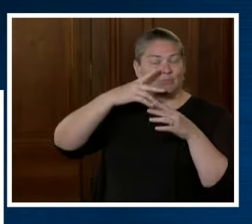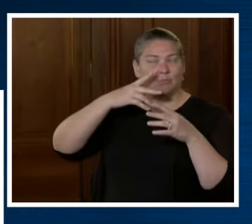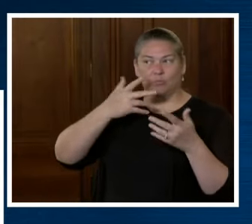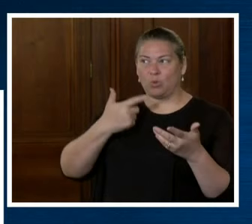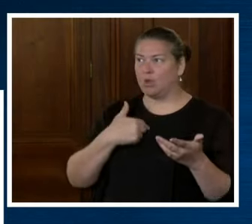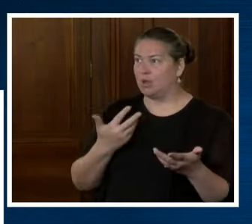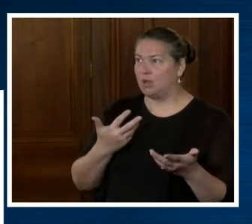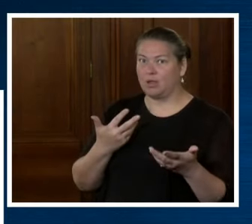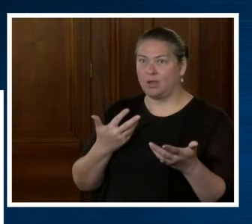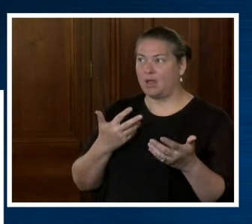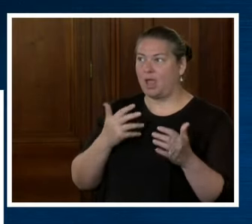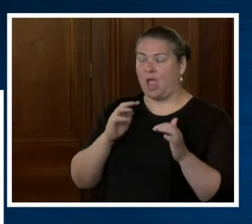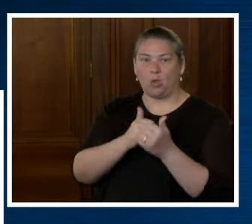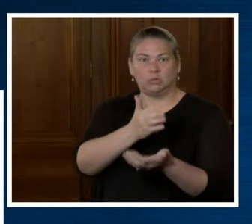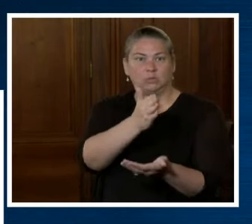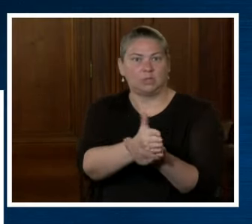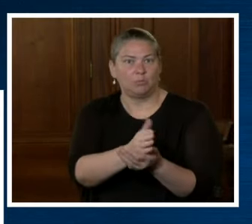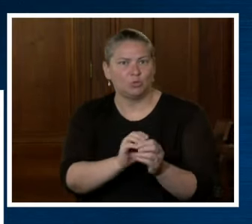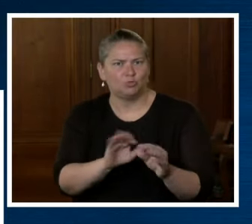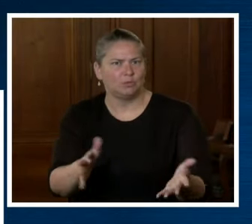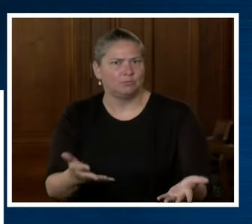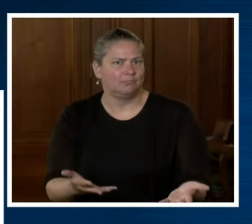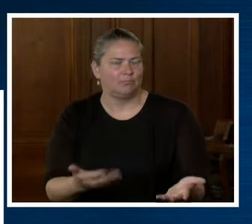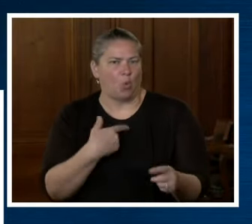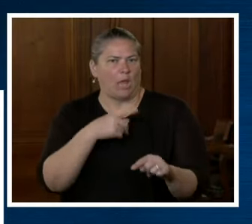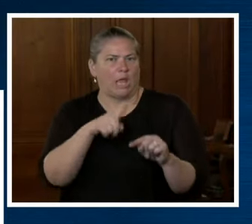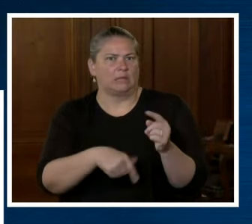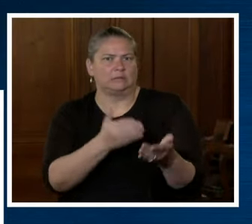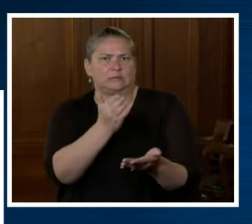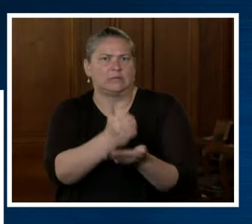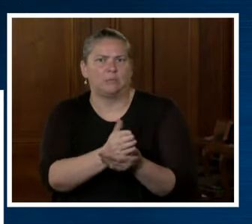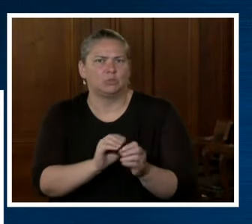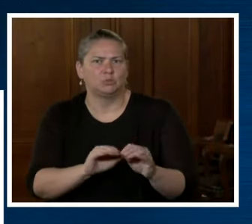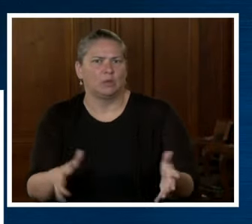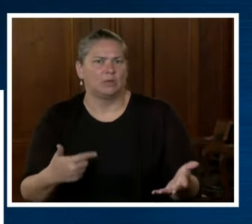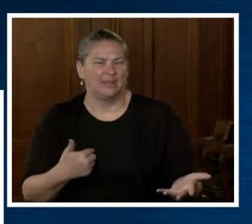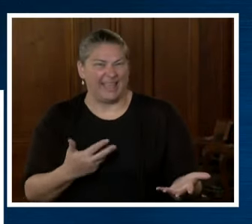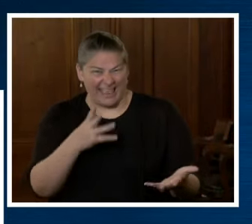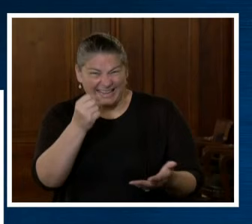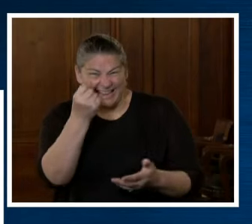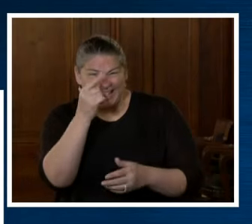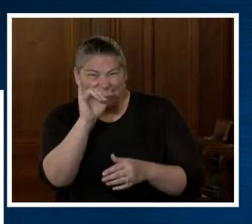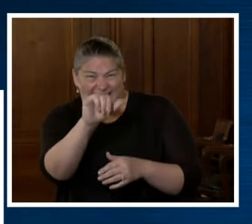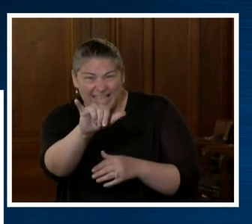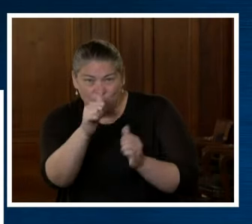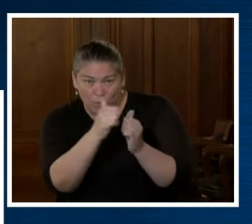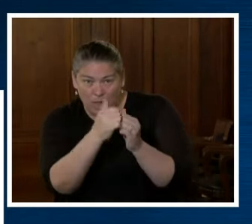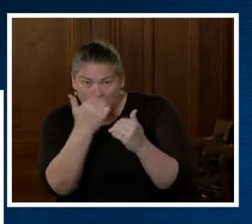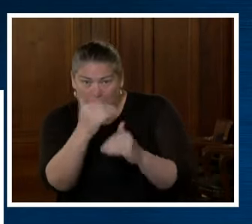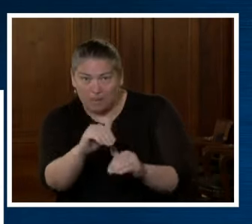WE SAW. AND THEN WHAT WE HAVE SEEN IN THE PAST 14 DAYS, THE PEAK